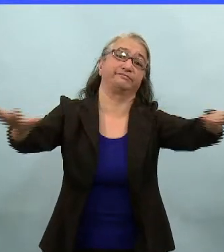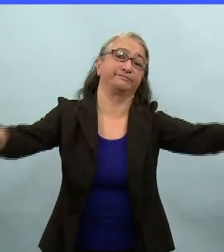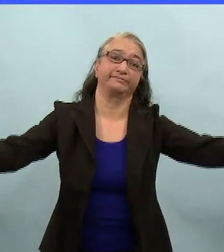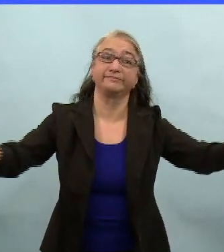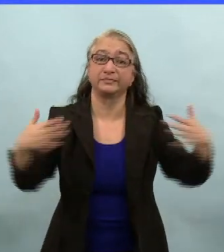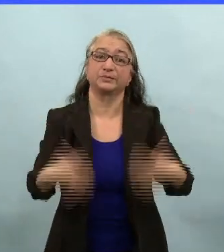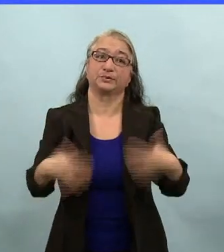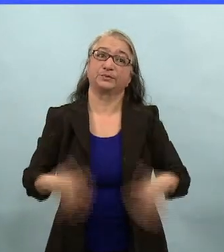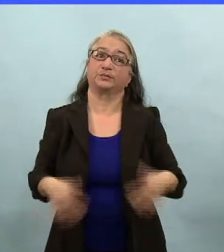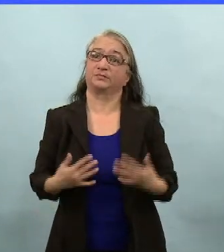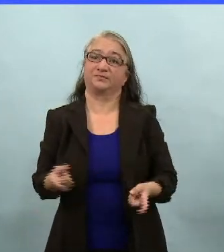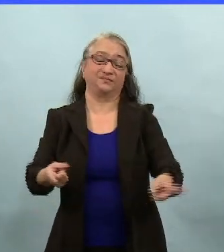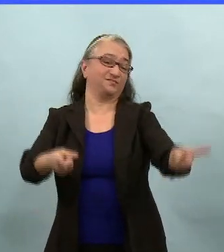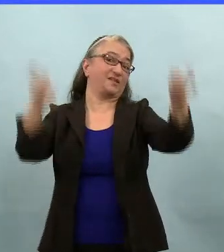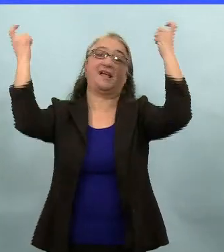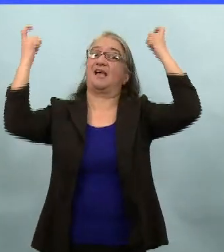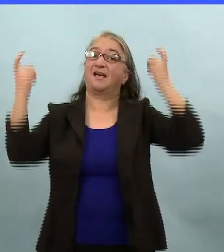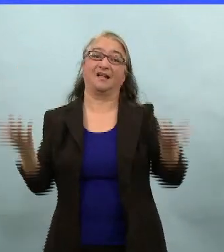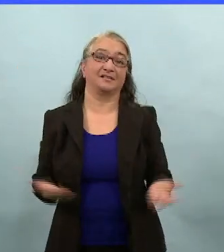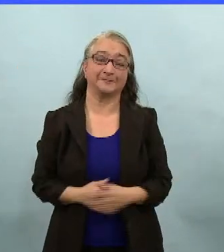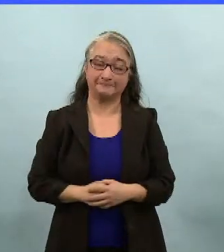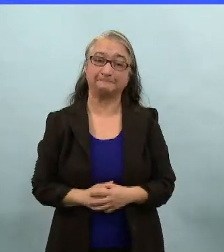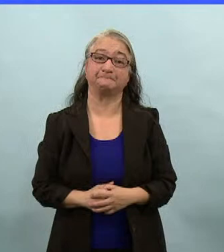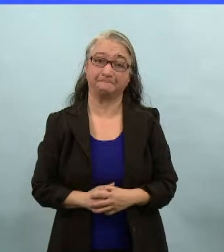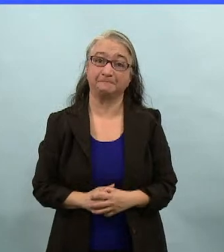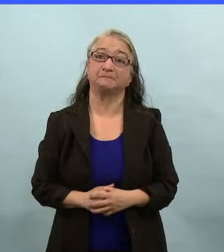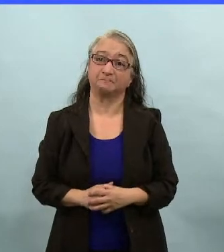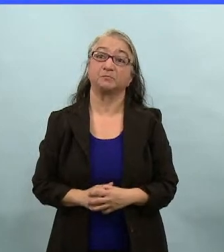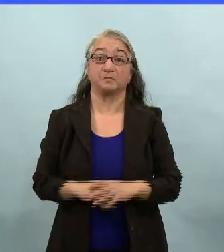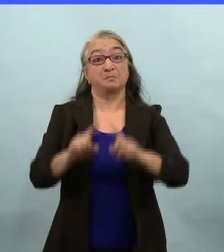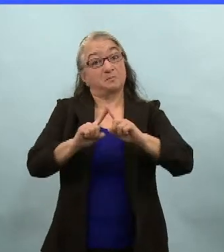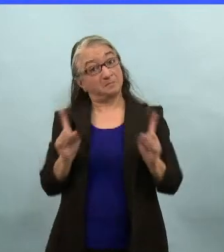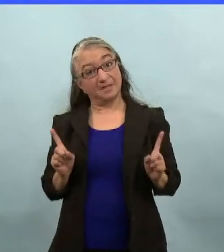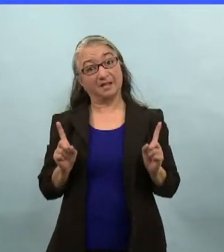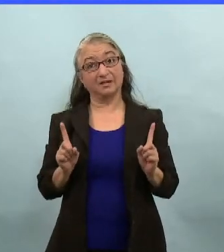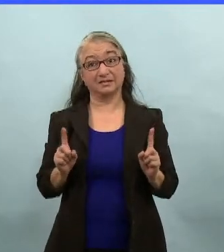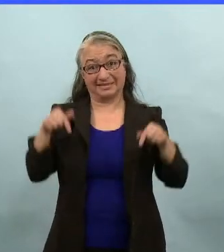very quickly but reminder that we already have you know among the most stringent rules in place